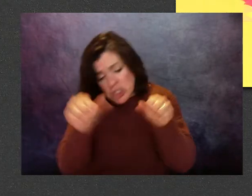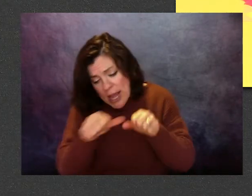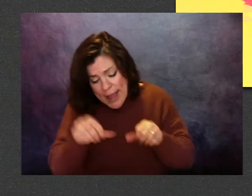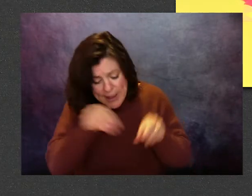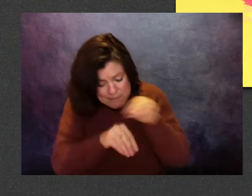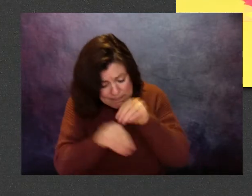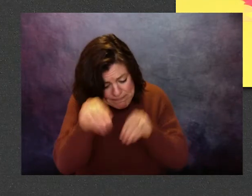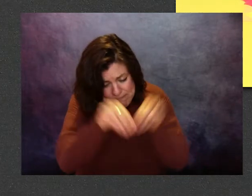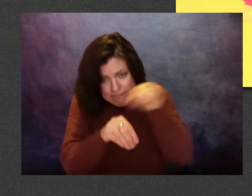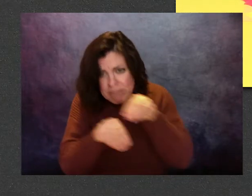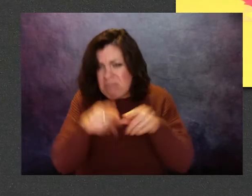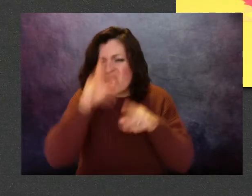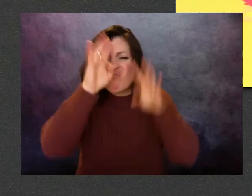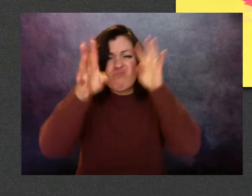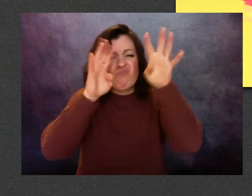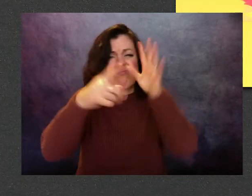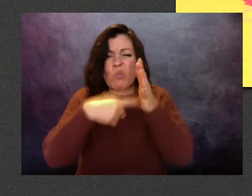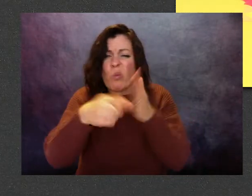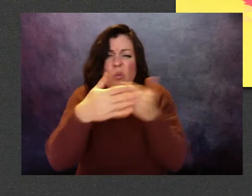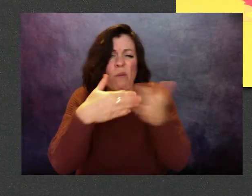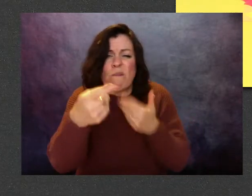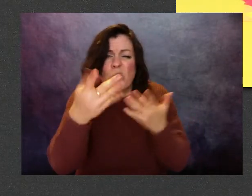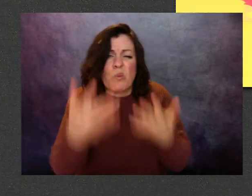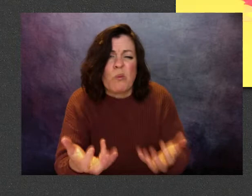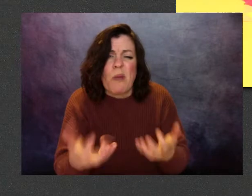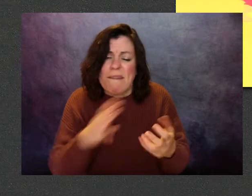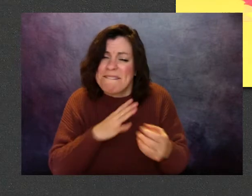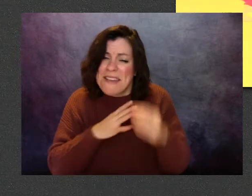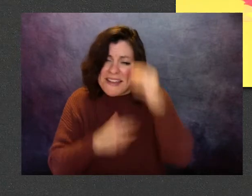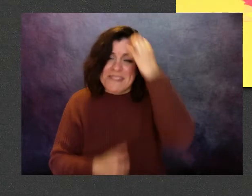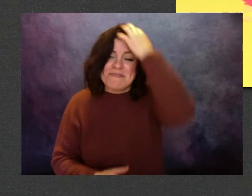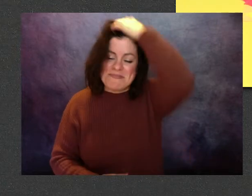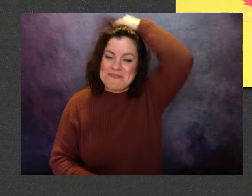Yeah. Awesome.